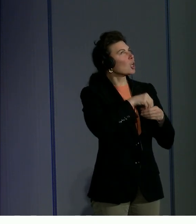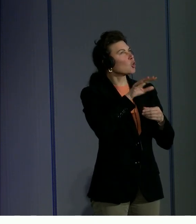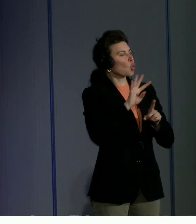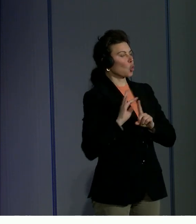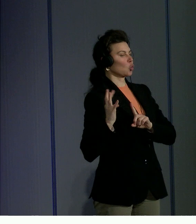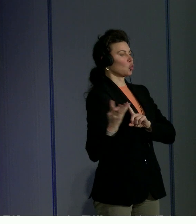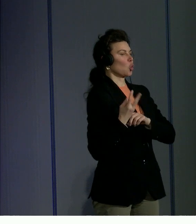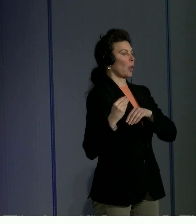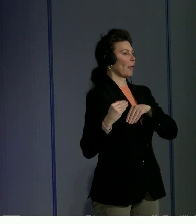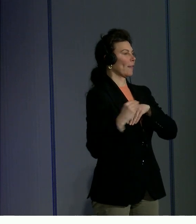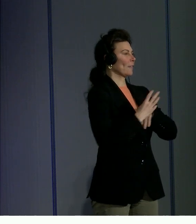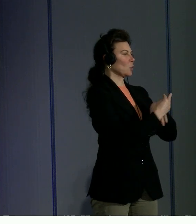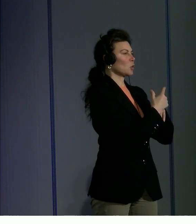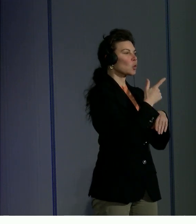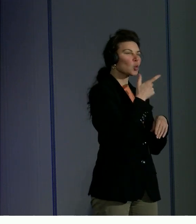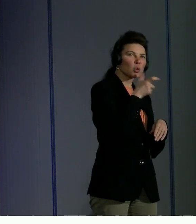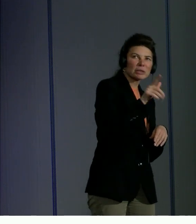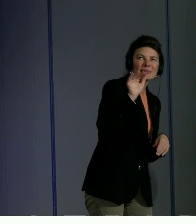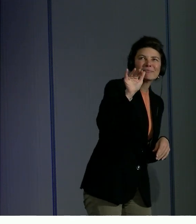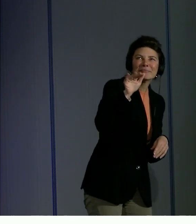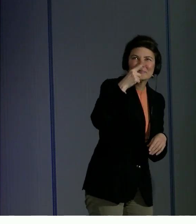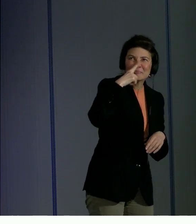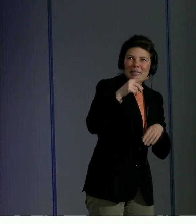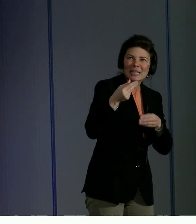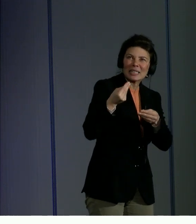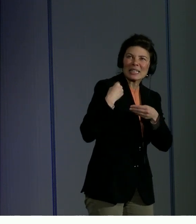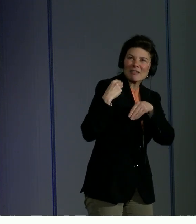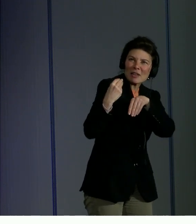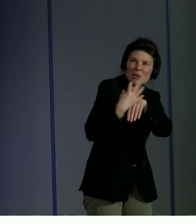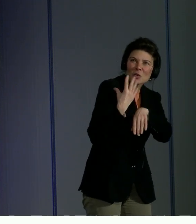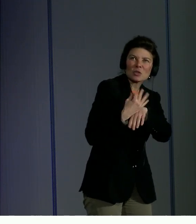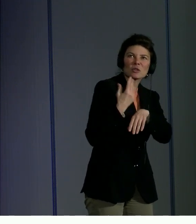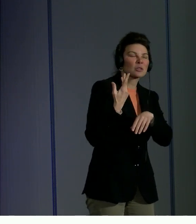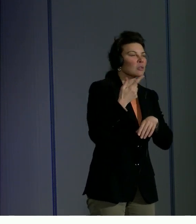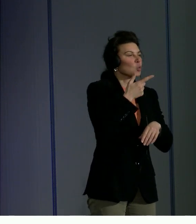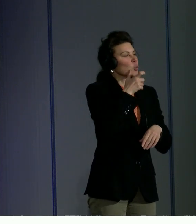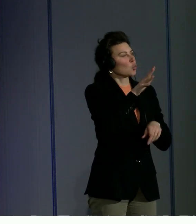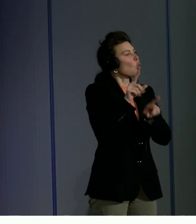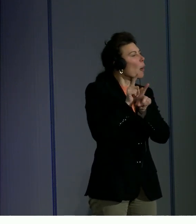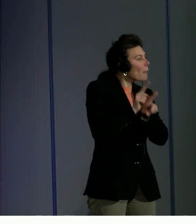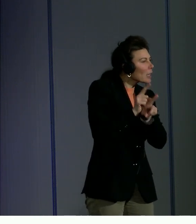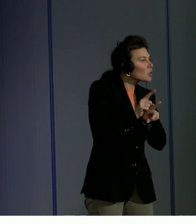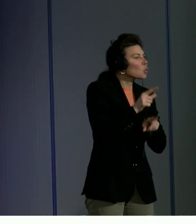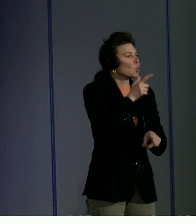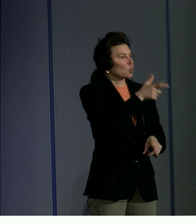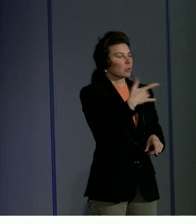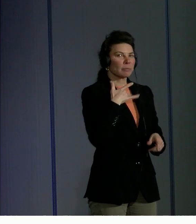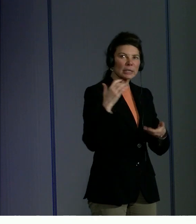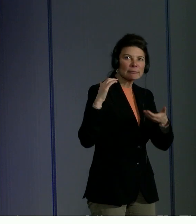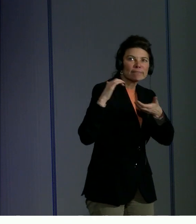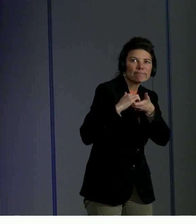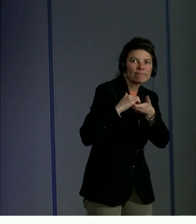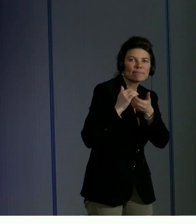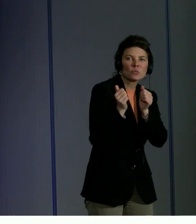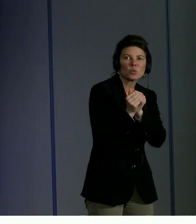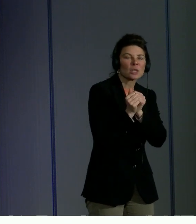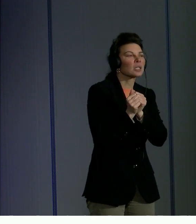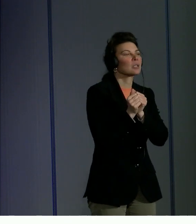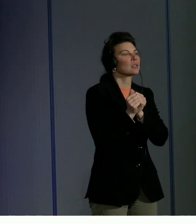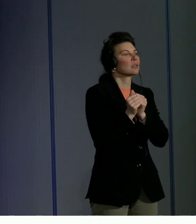Who do you seek out for advice and input? With whom do you collaborate more? Or consider when